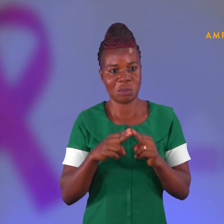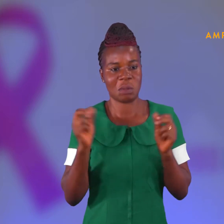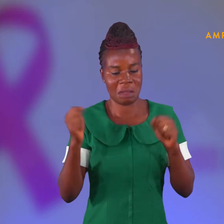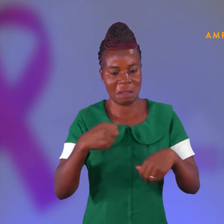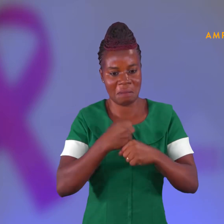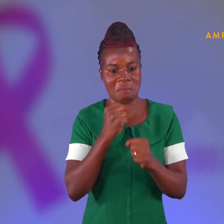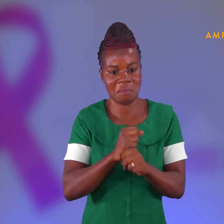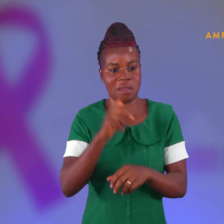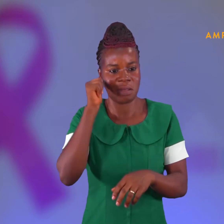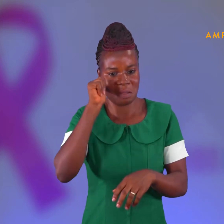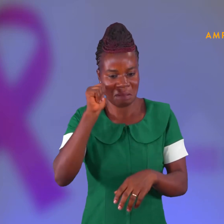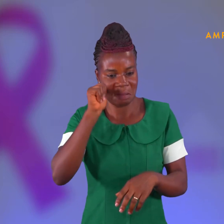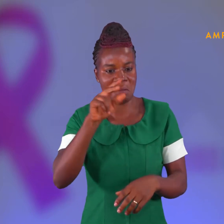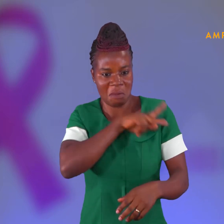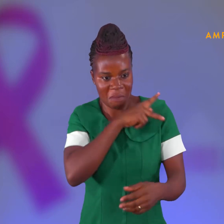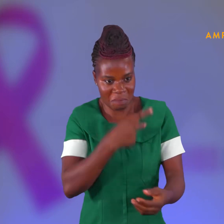So, a tear in the condom can lead to pregnancy.